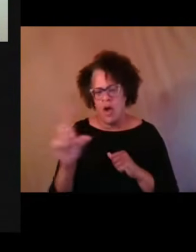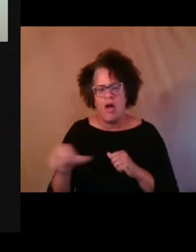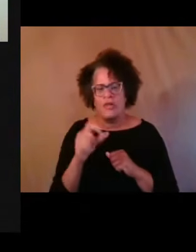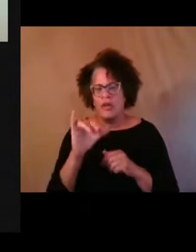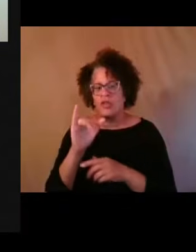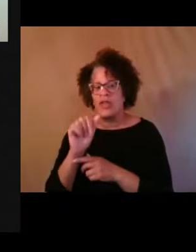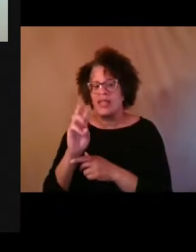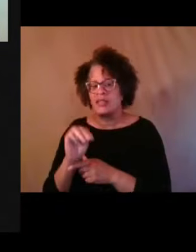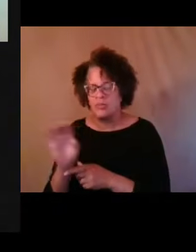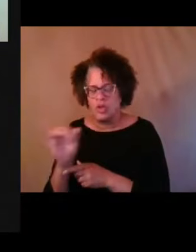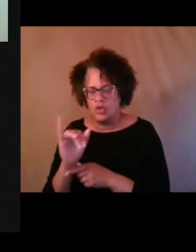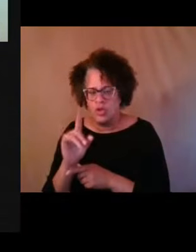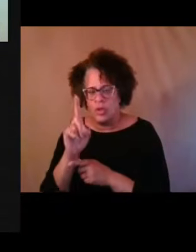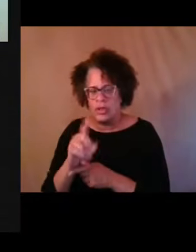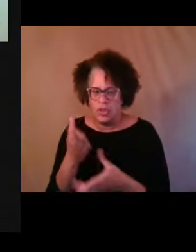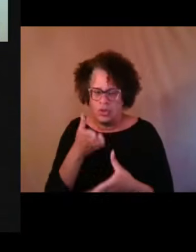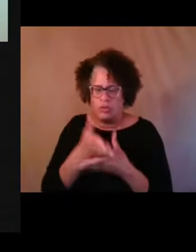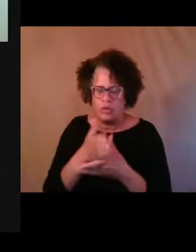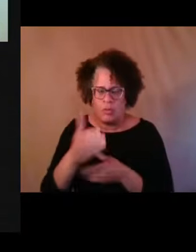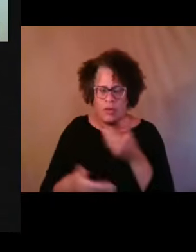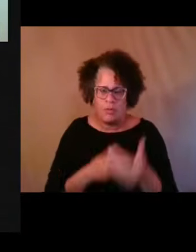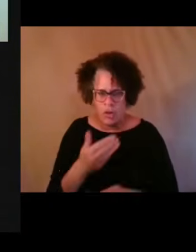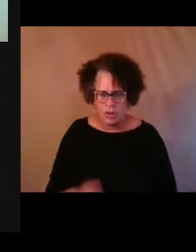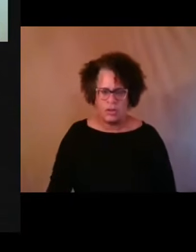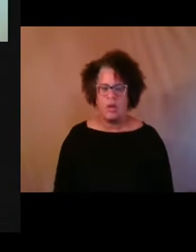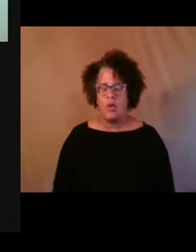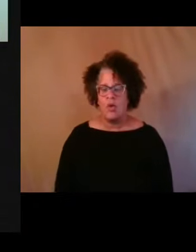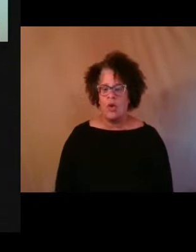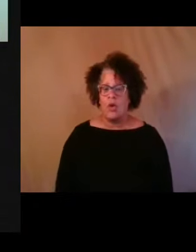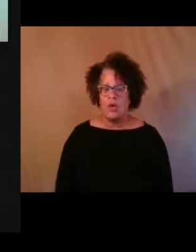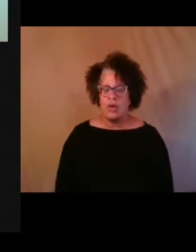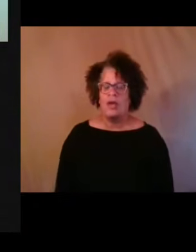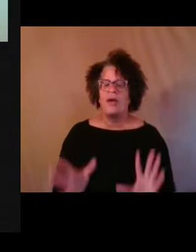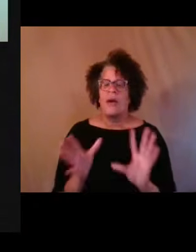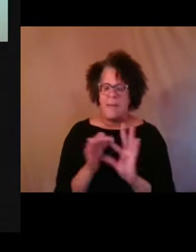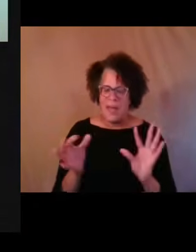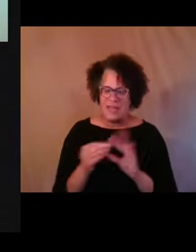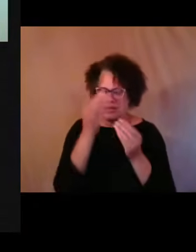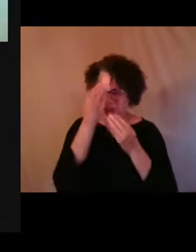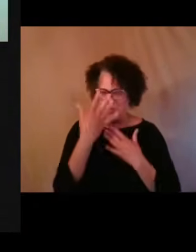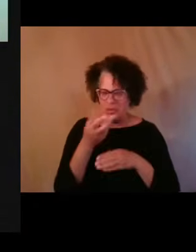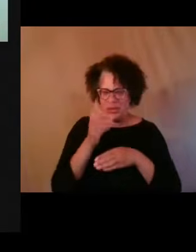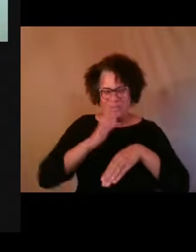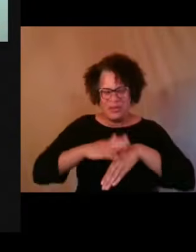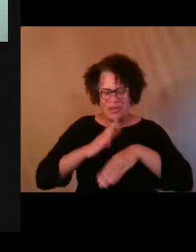Thank you, Nala. I'm getting a message that we have two minutes before we close.